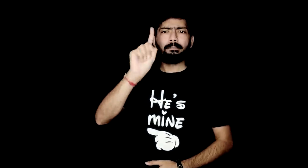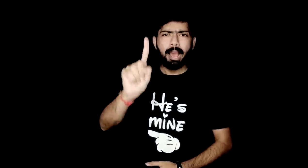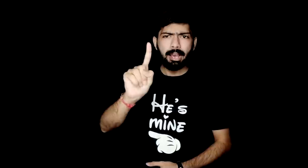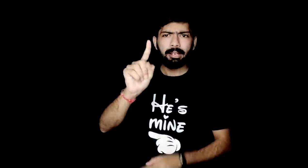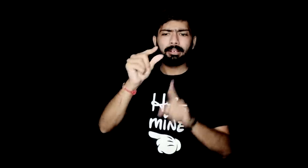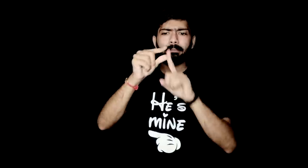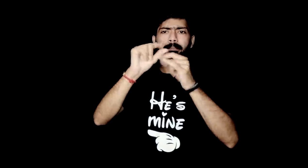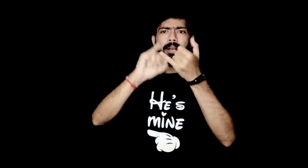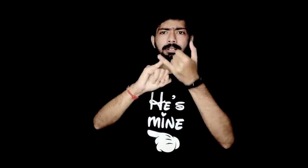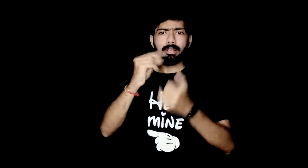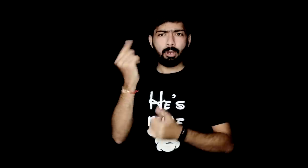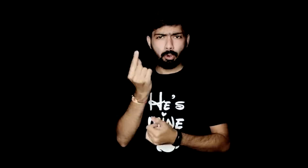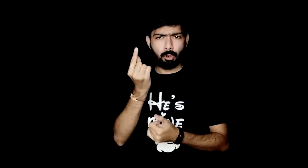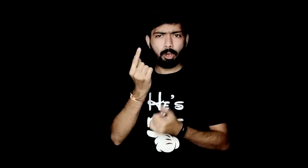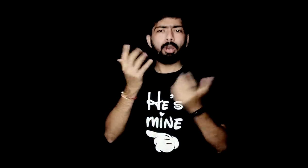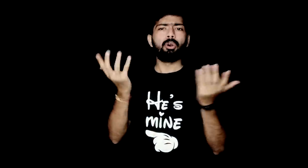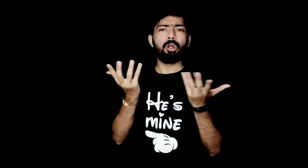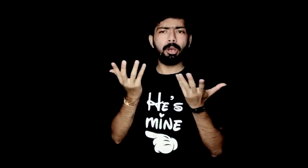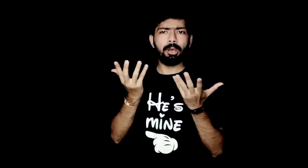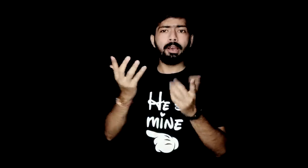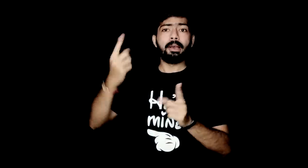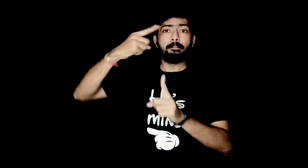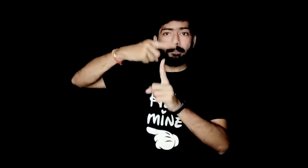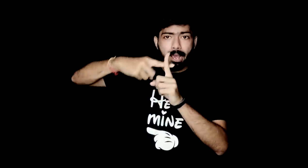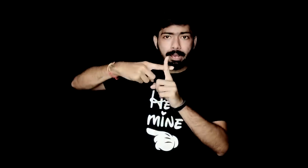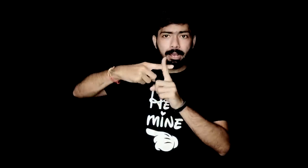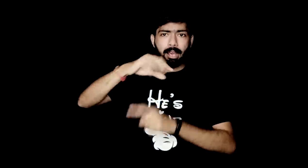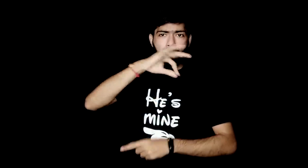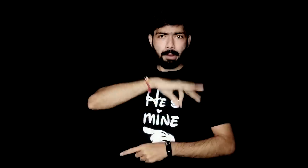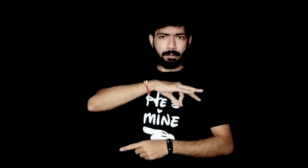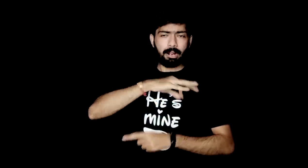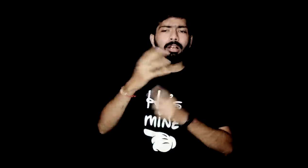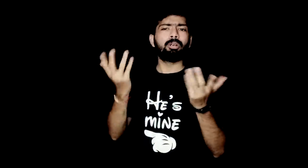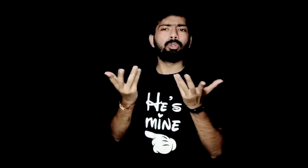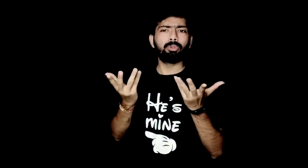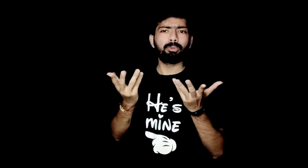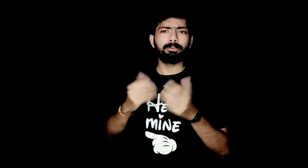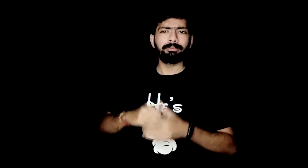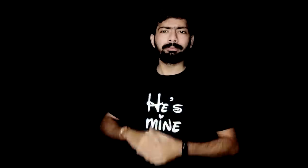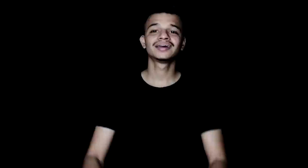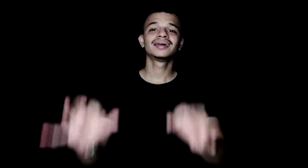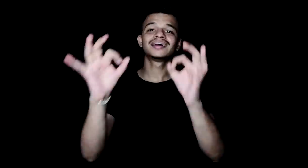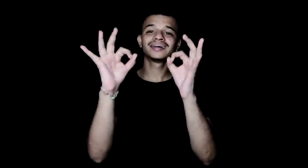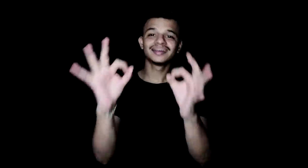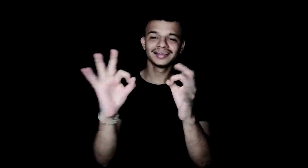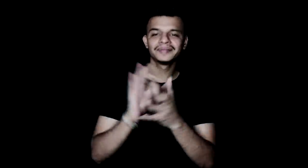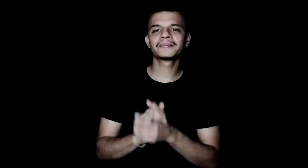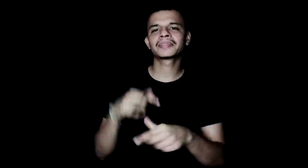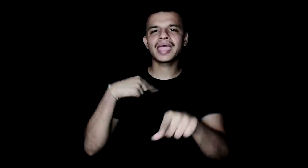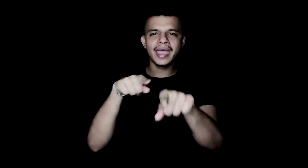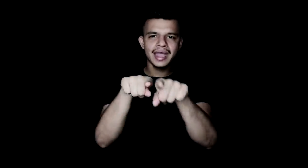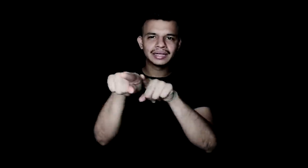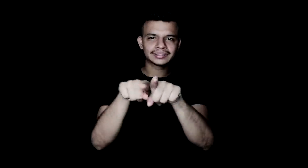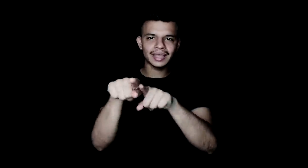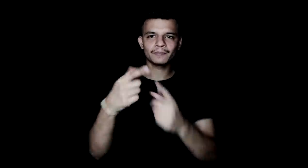But what does it benefit? Greatly! For example,